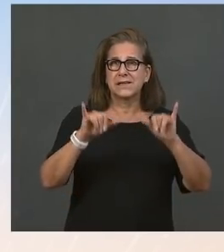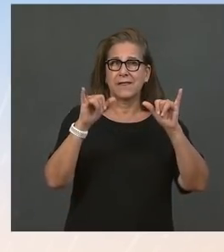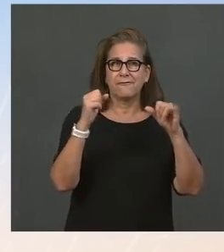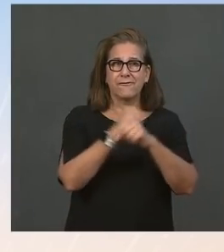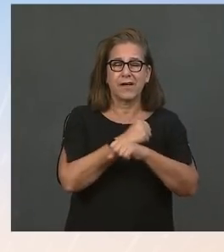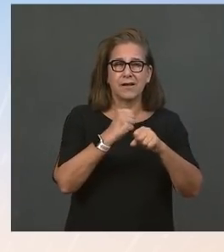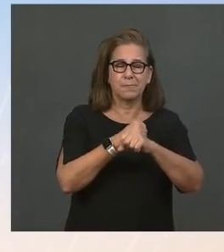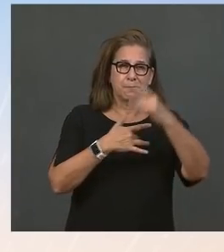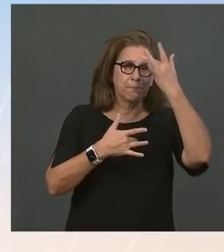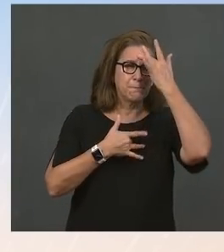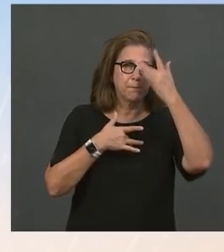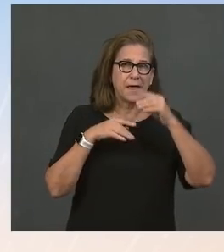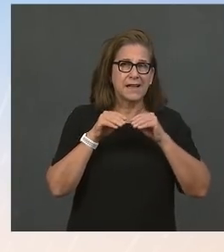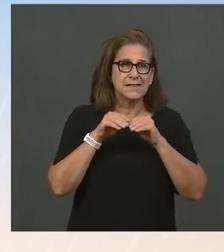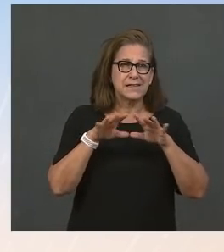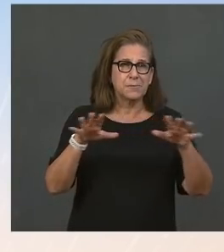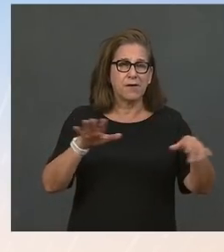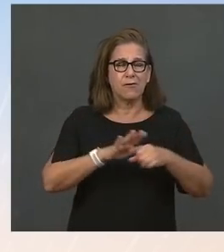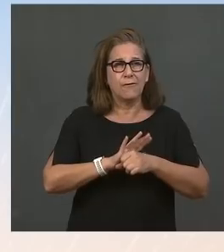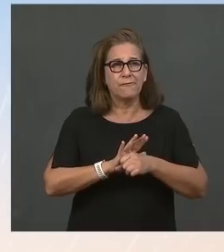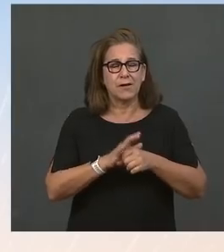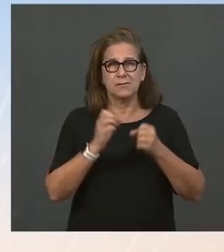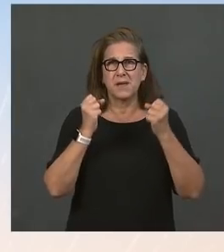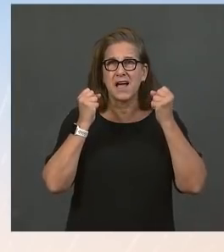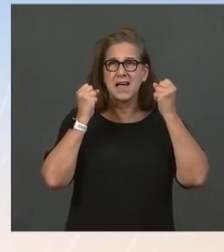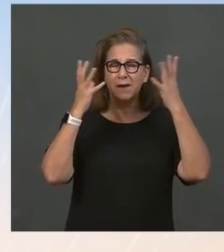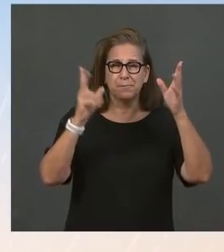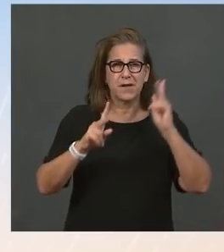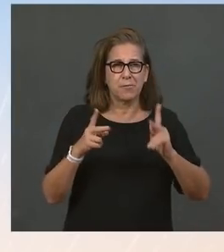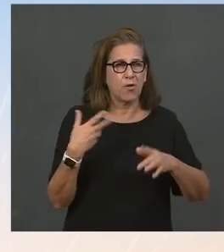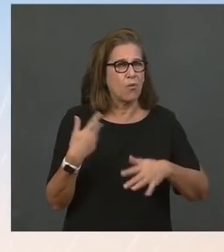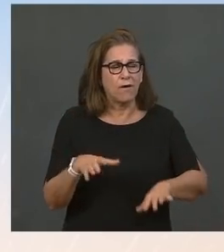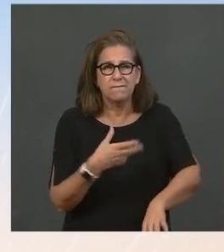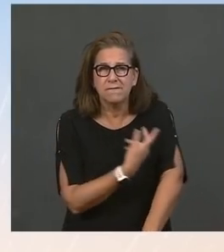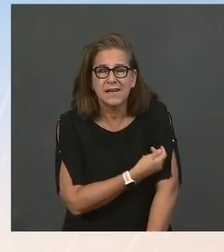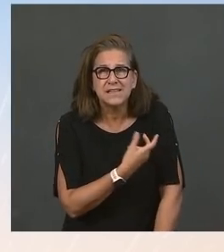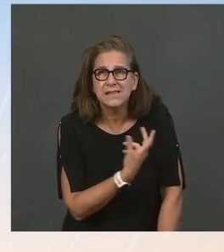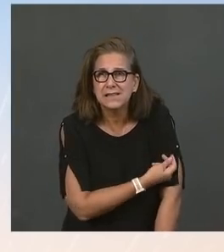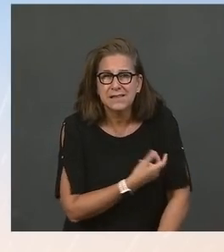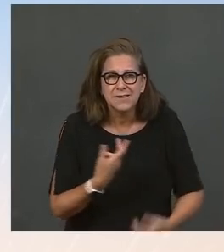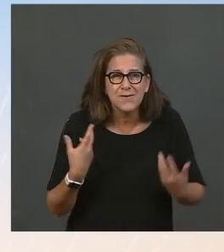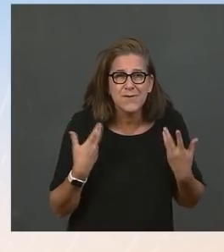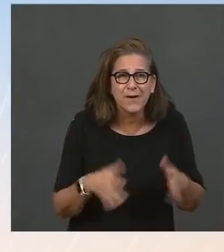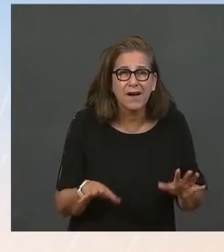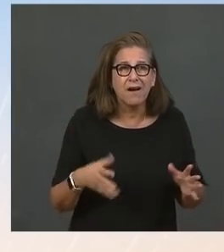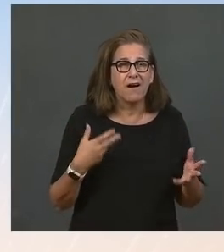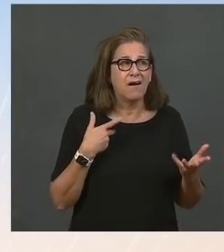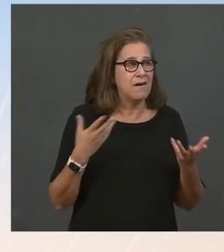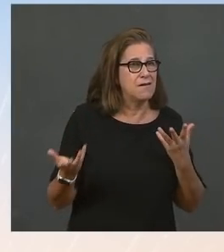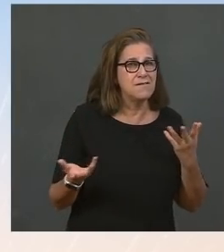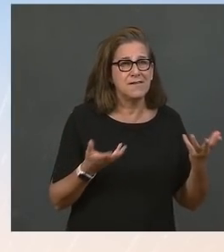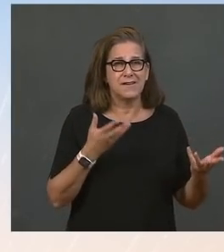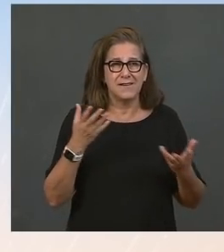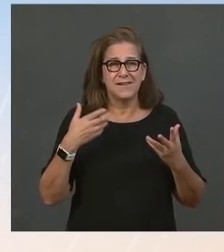who they feel are impacting their ability to live life in a normal way. Some people are still fearful for loved ones.